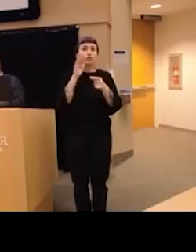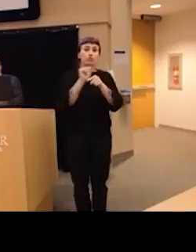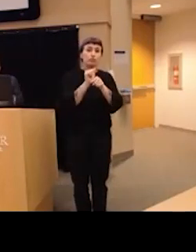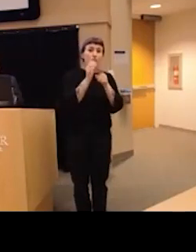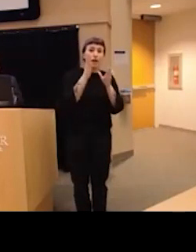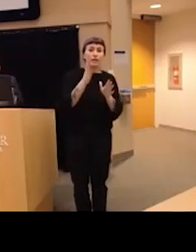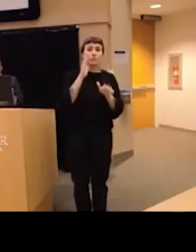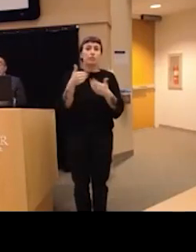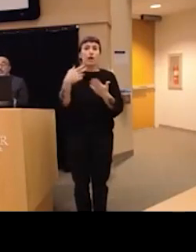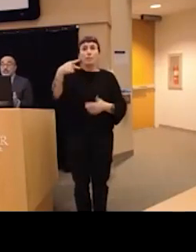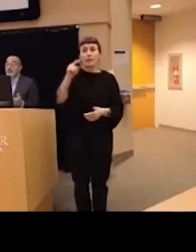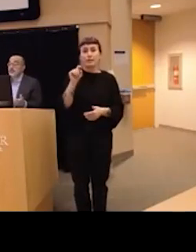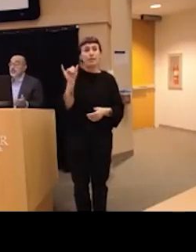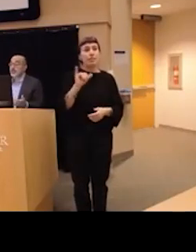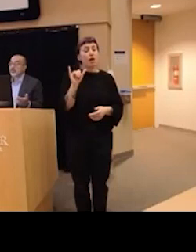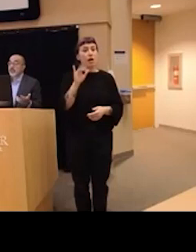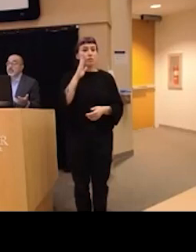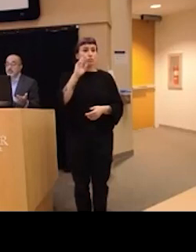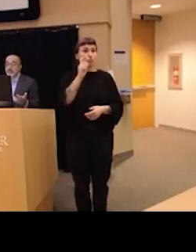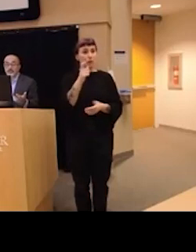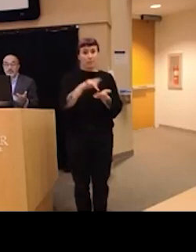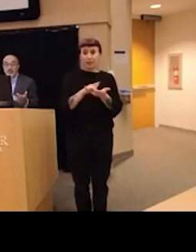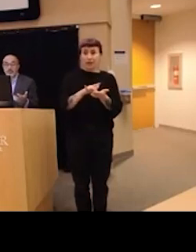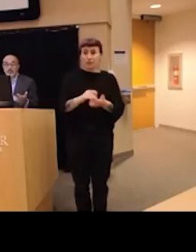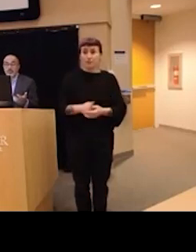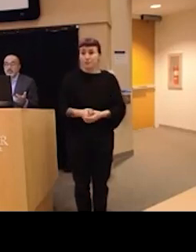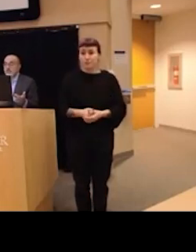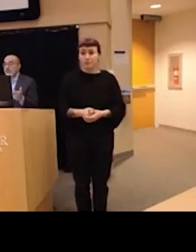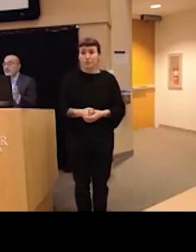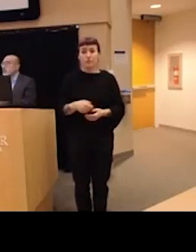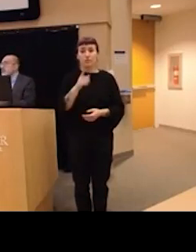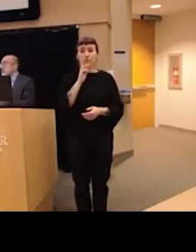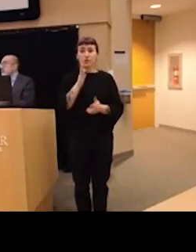prescribe Physical Therapy like they prescribe a medication you know is it fear avoidance physical